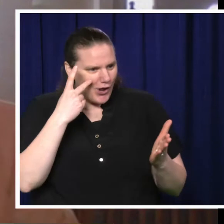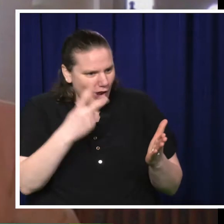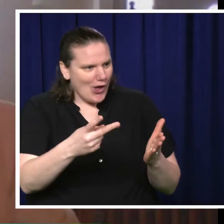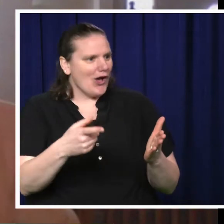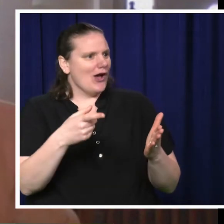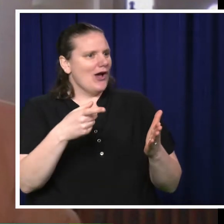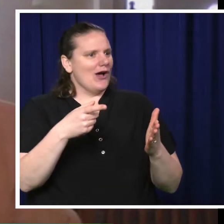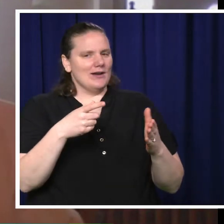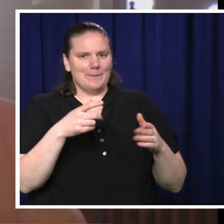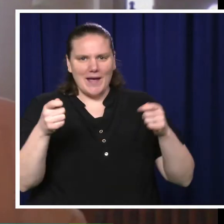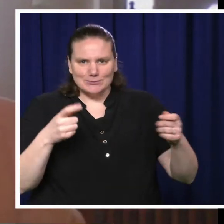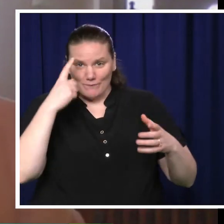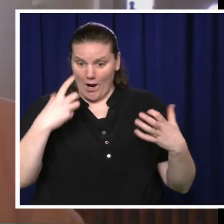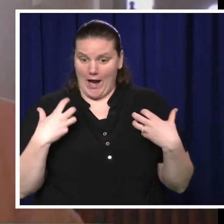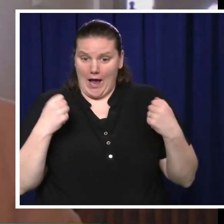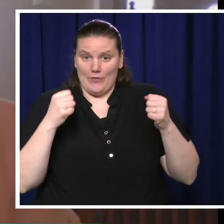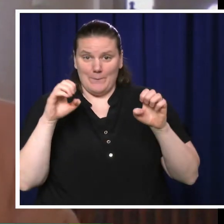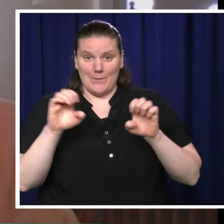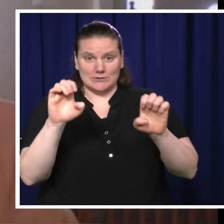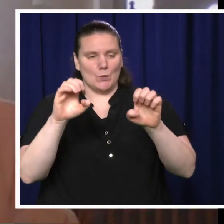And indeed, if we look just at the management of health